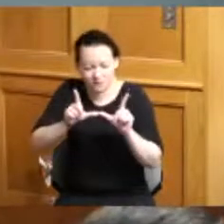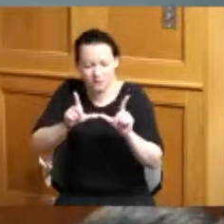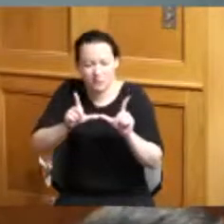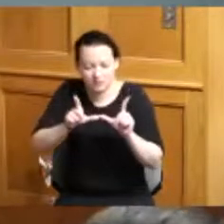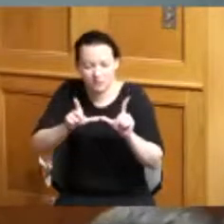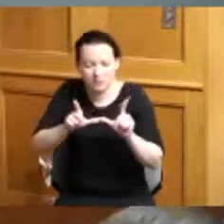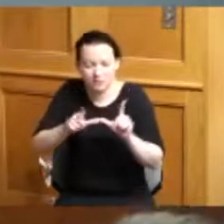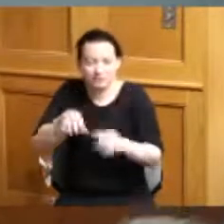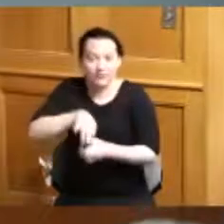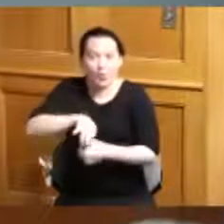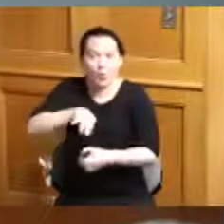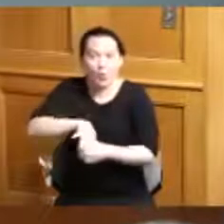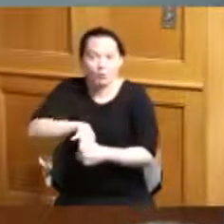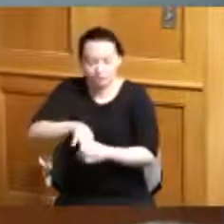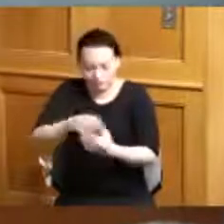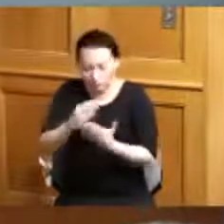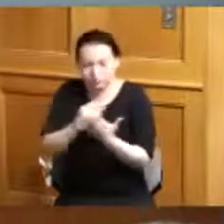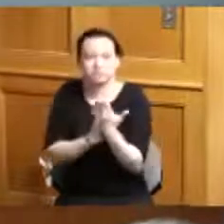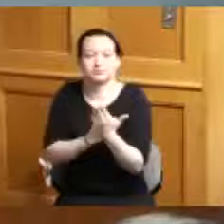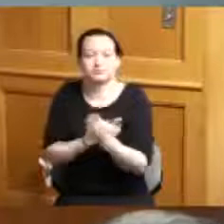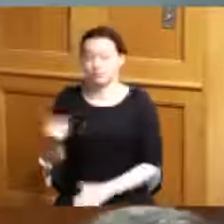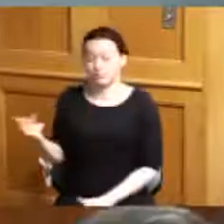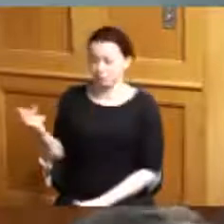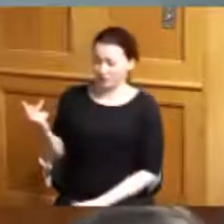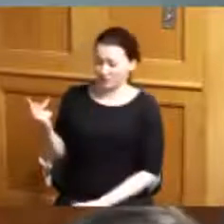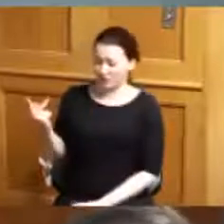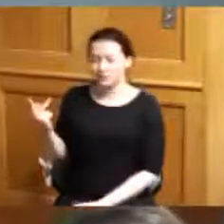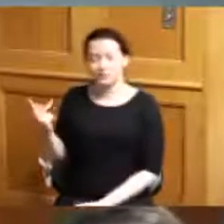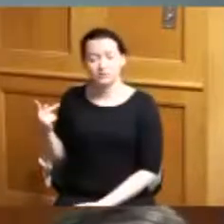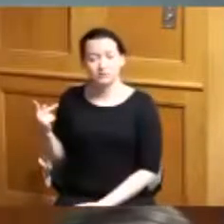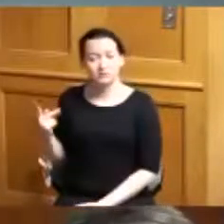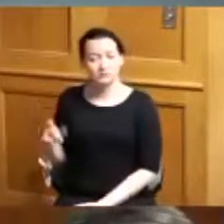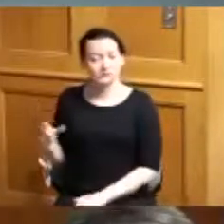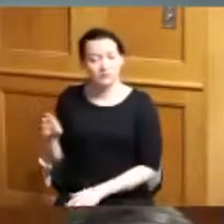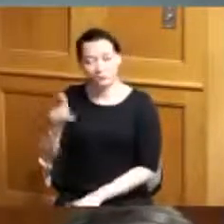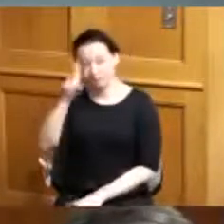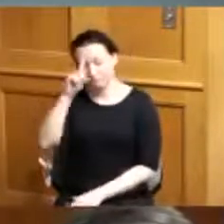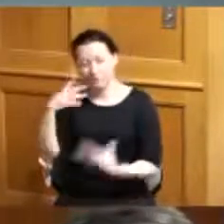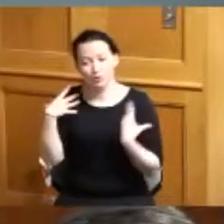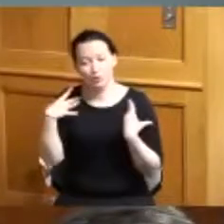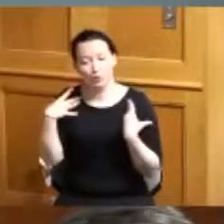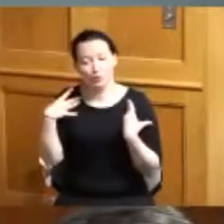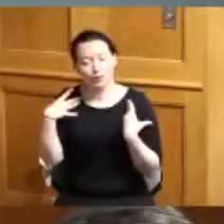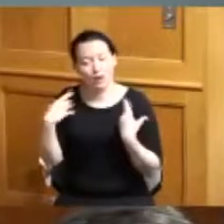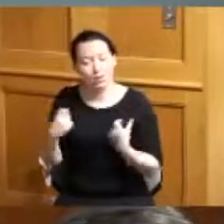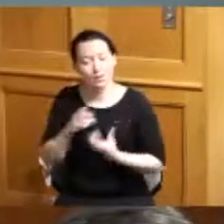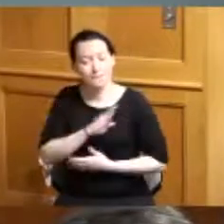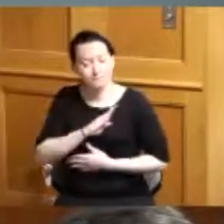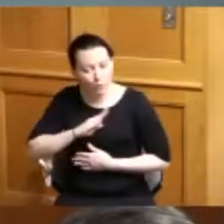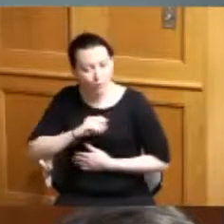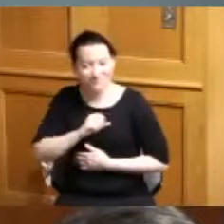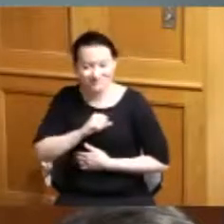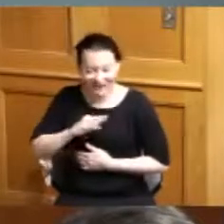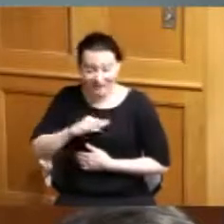Pat and I and and the rest of the mental health board and staff were were in attendance and